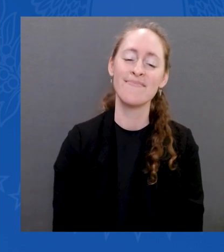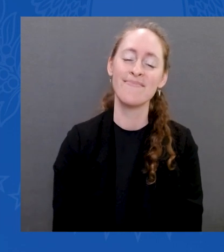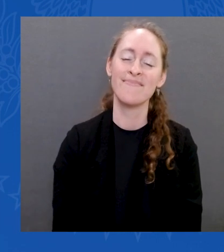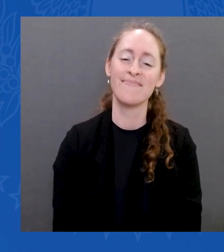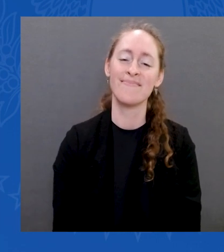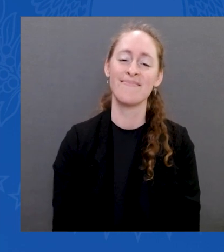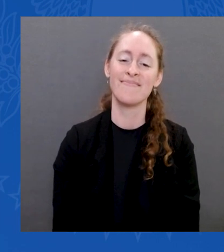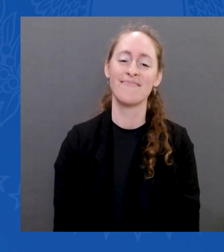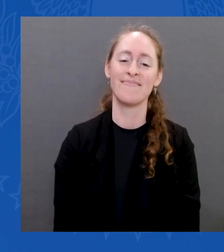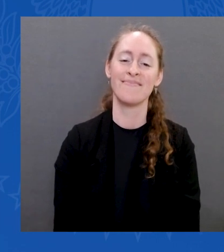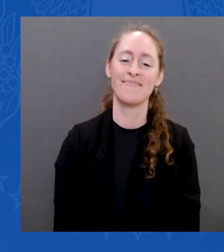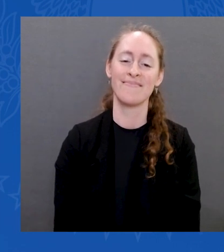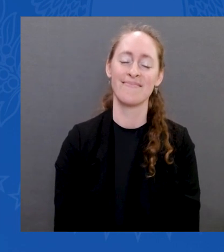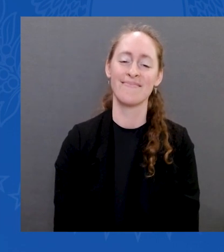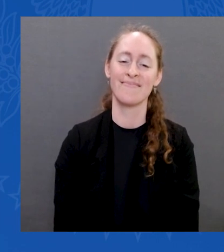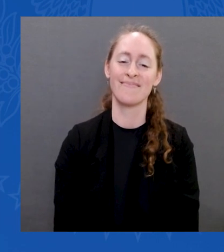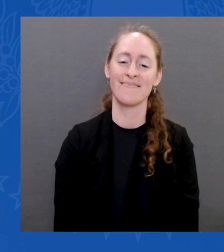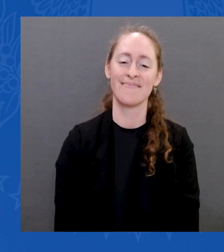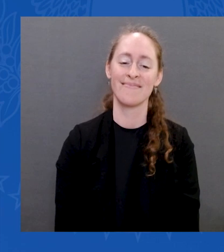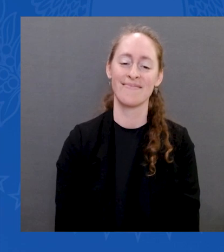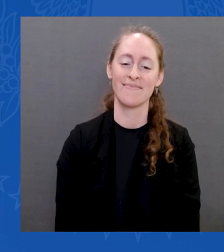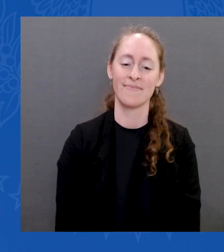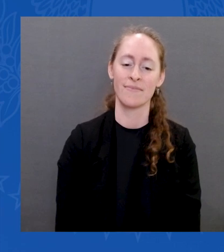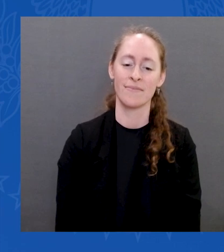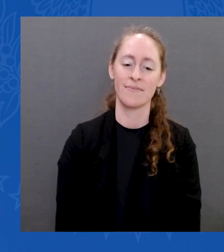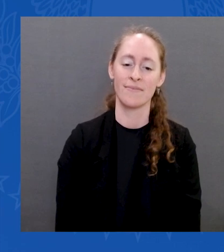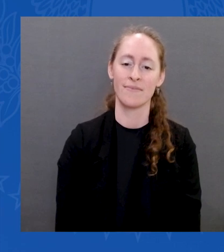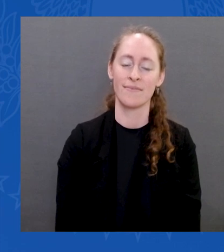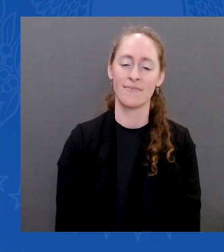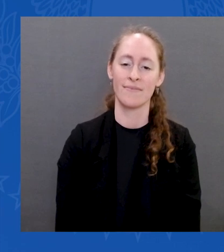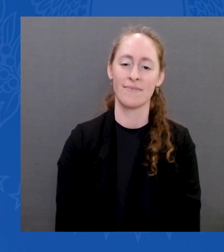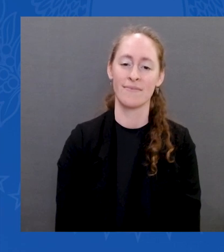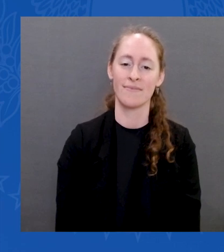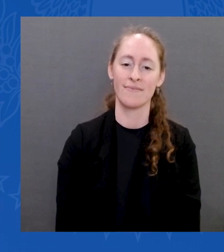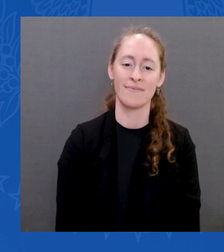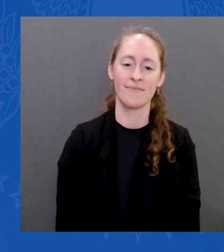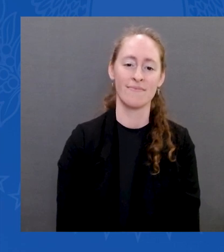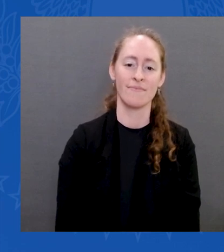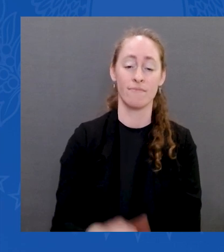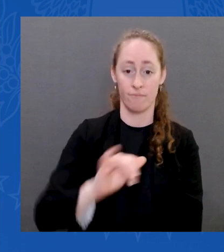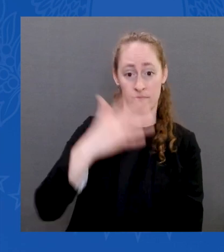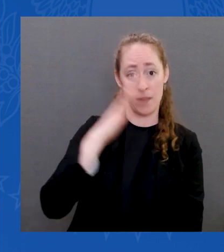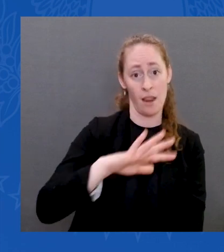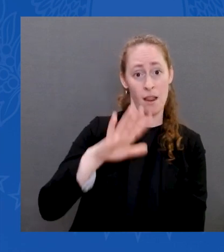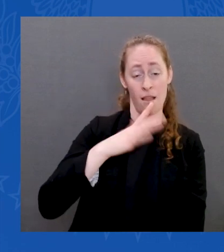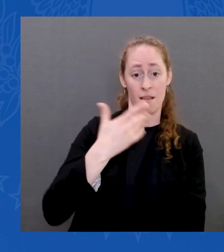It helped us go from 50 percent of our schools being closed to 99 percent of schools open and safe -- better heating, air conditioning,